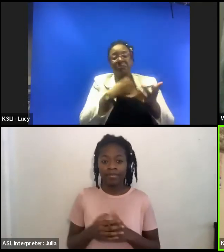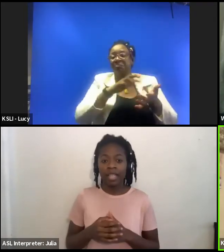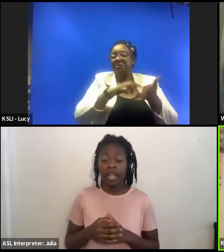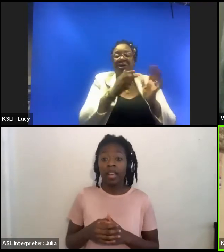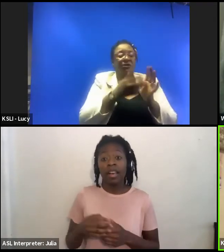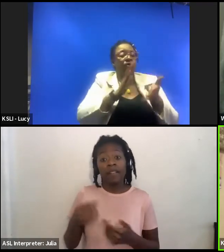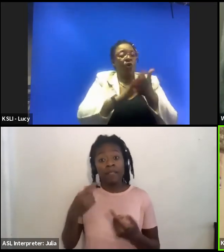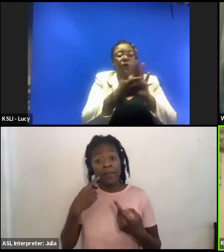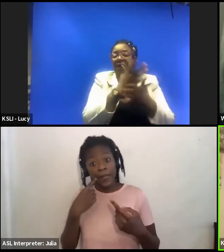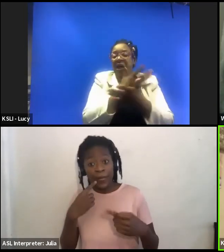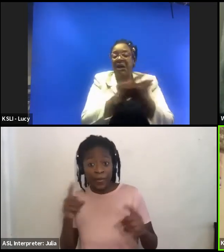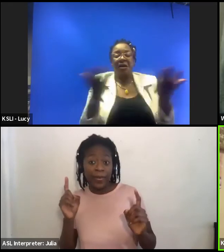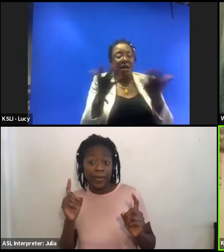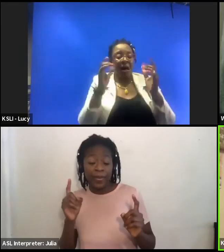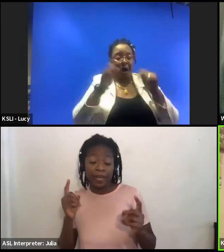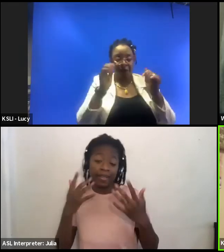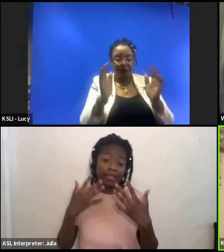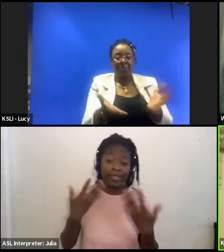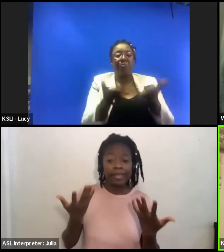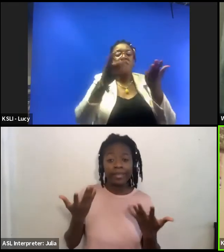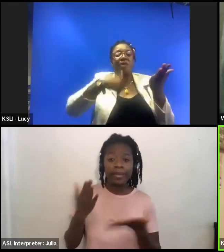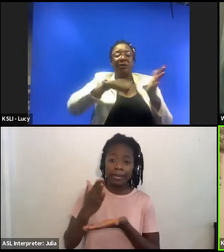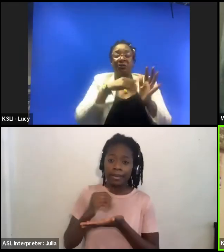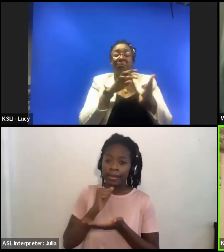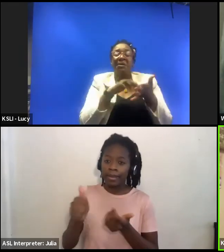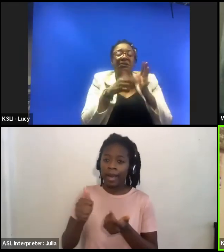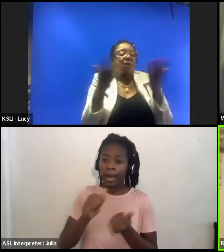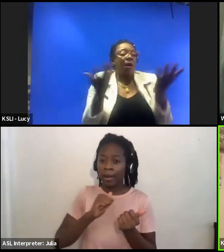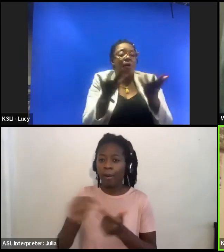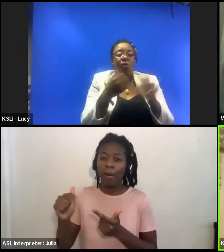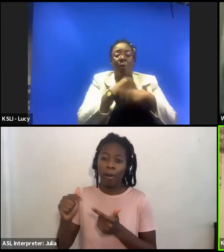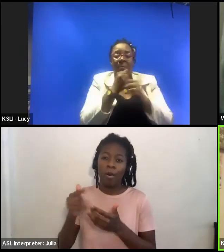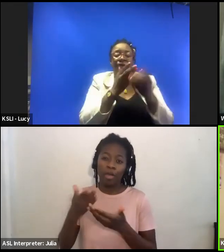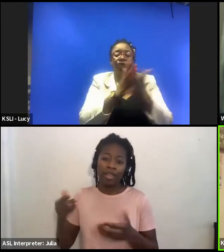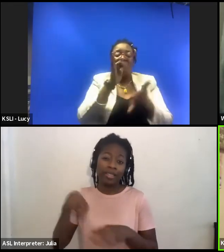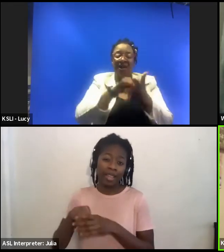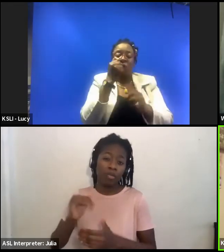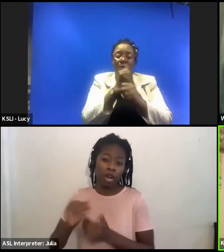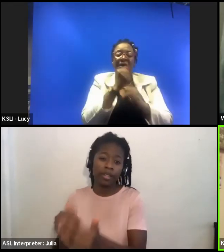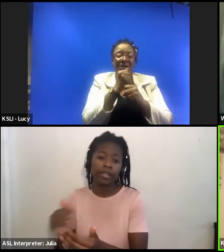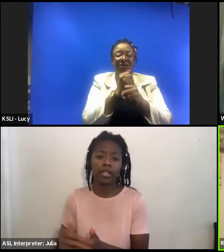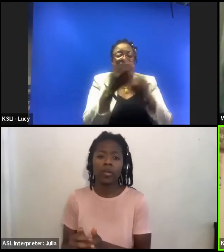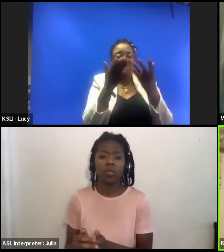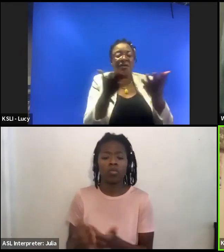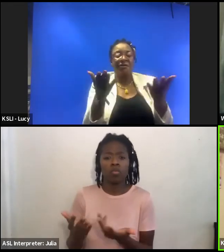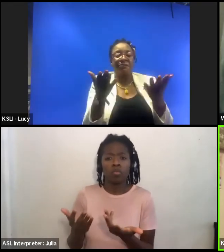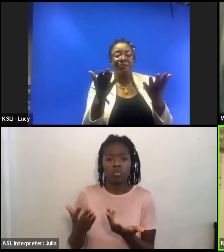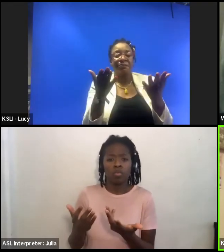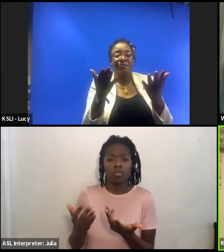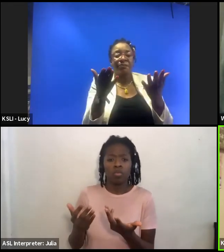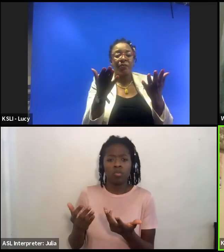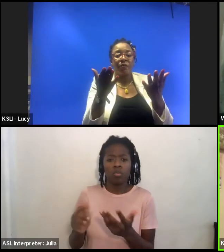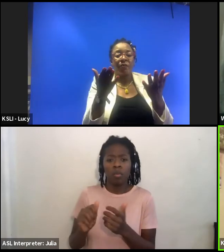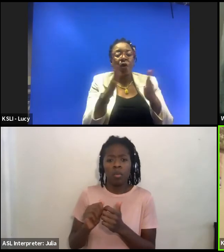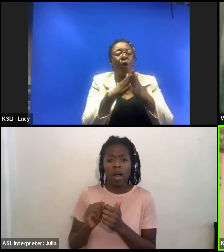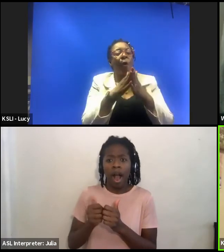So how do you make sure that the work is on the stage and it's open to thousands of people to come and watch